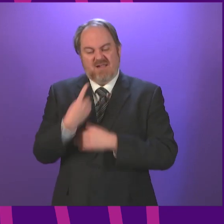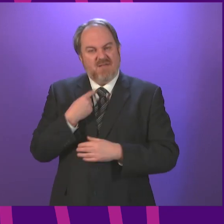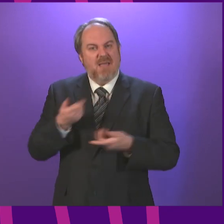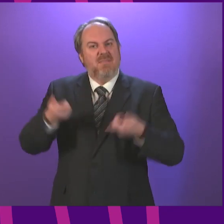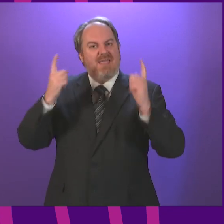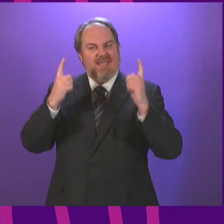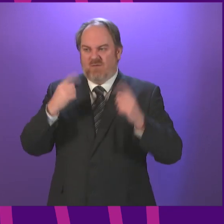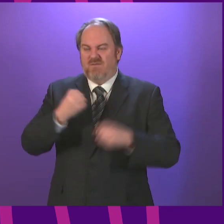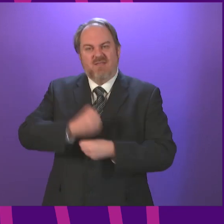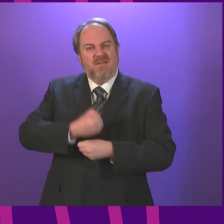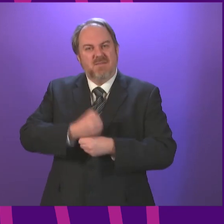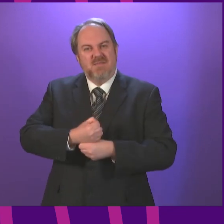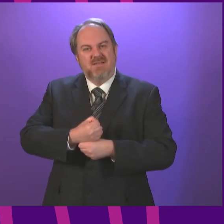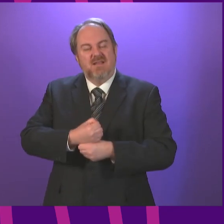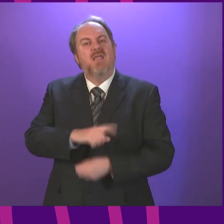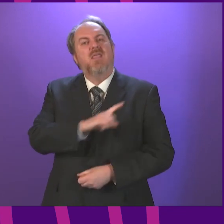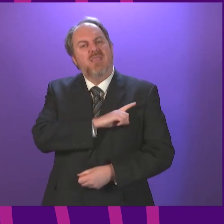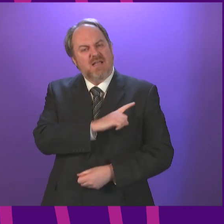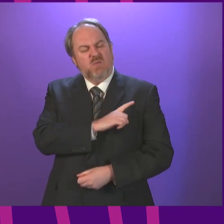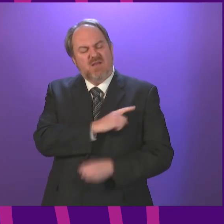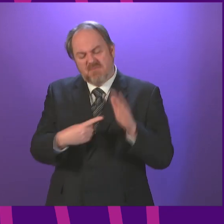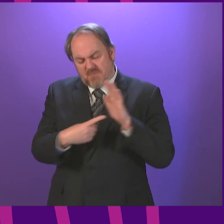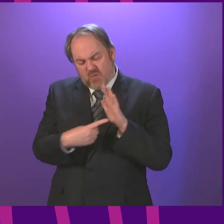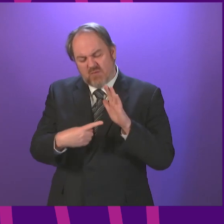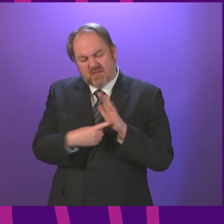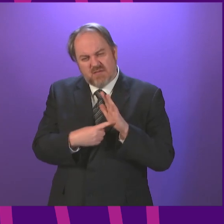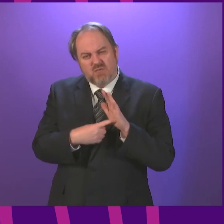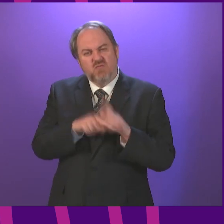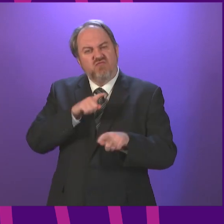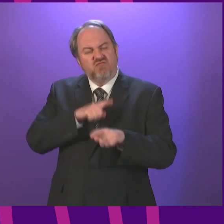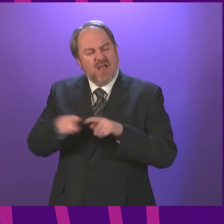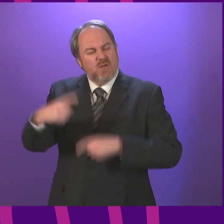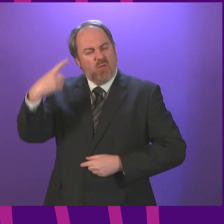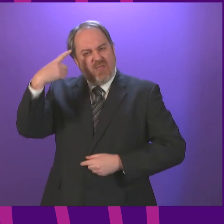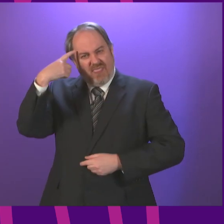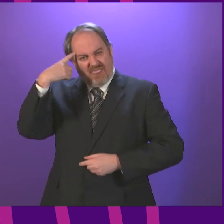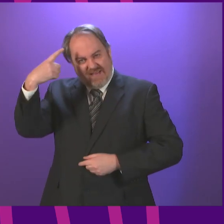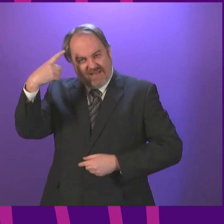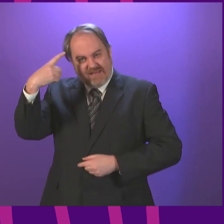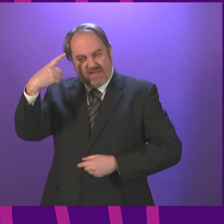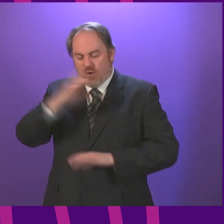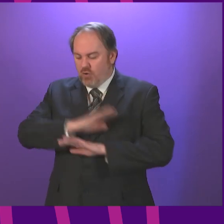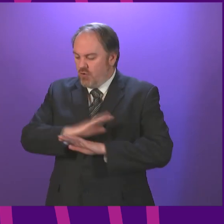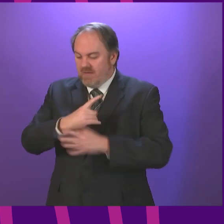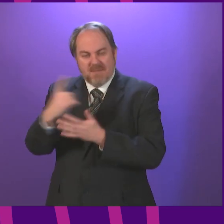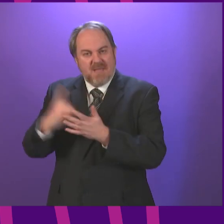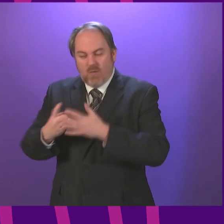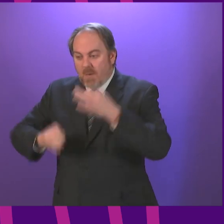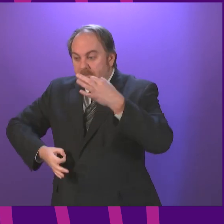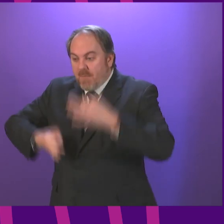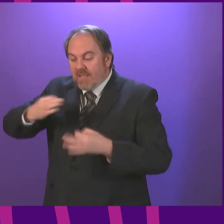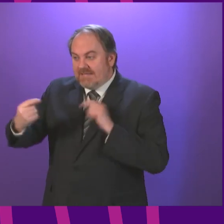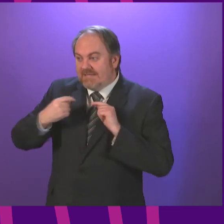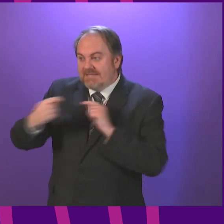is why I think it is important to cast aside the politics in this and focus on the substance.